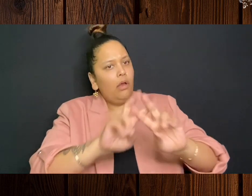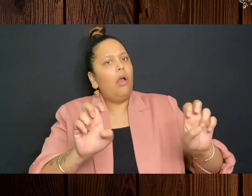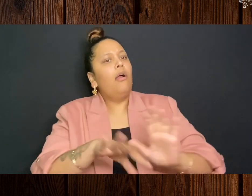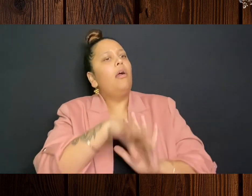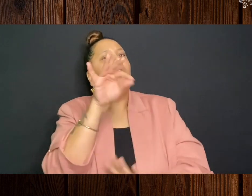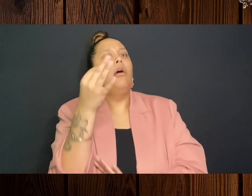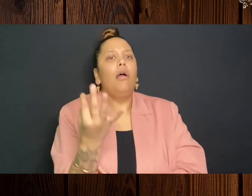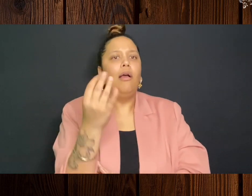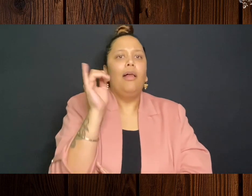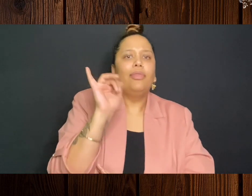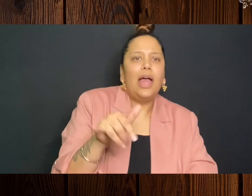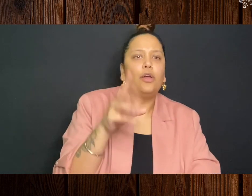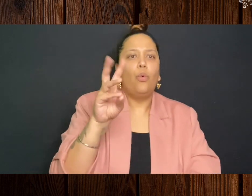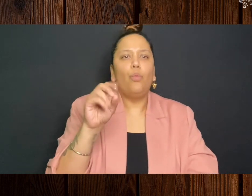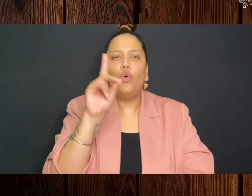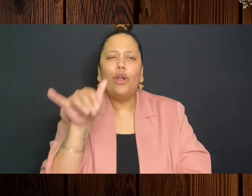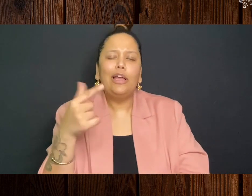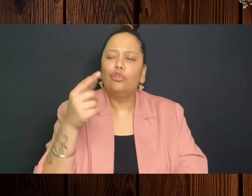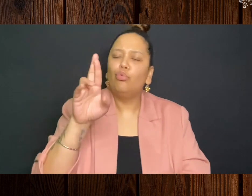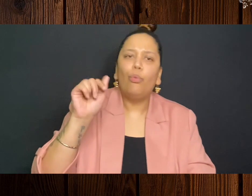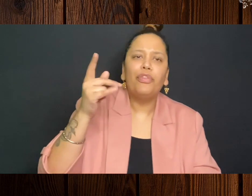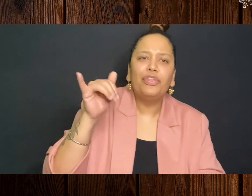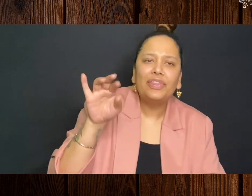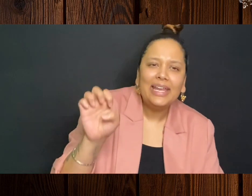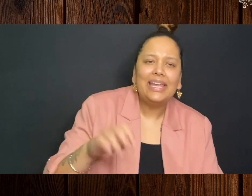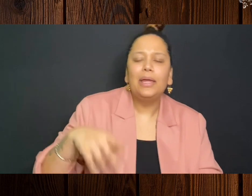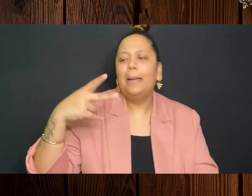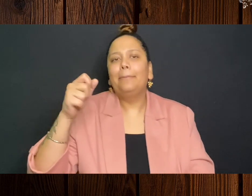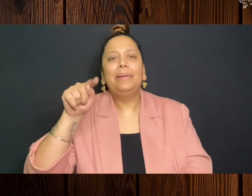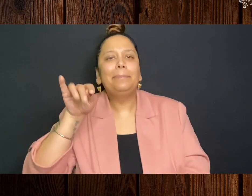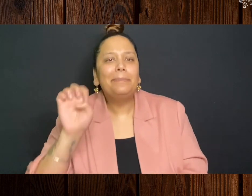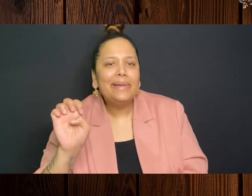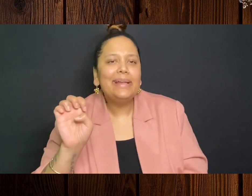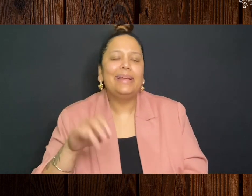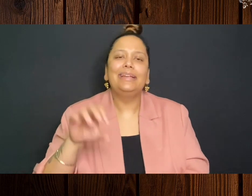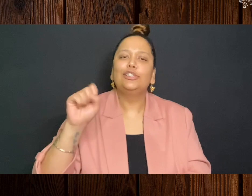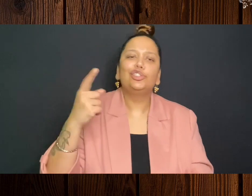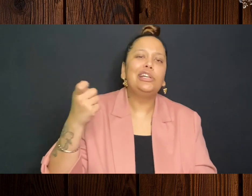who, you know. The Woody Guthrie's and Pete Seeger's and